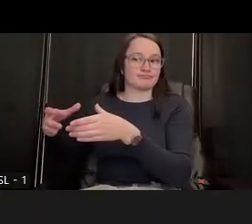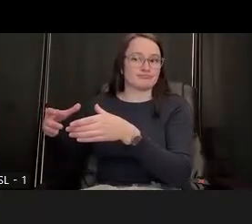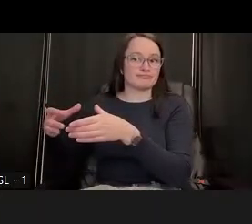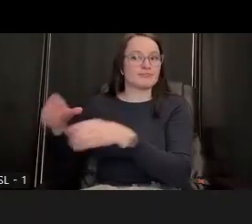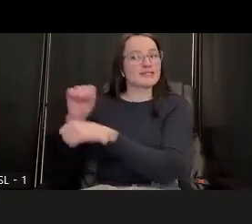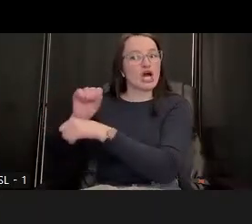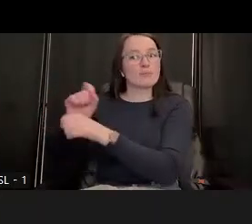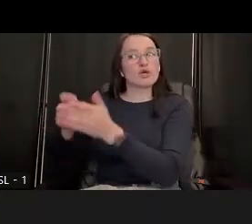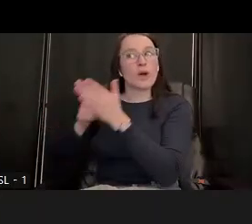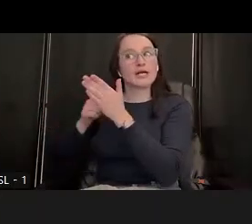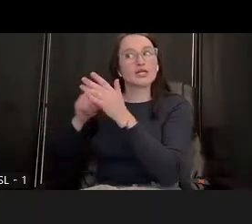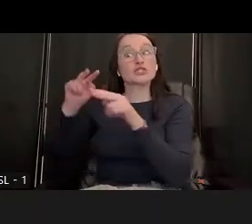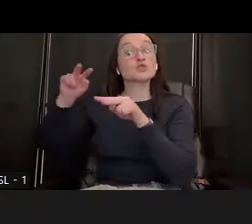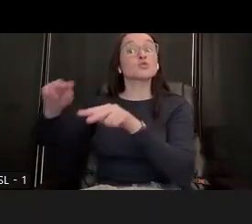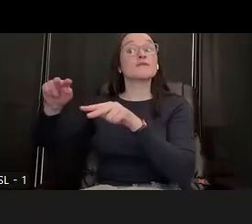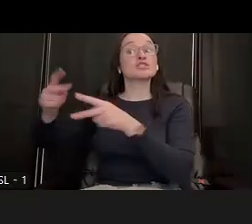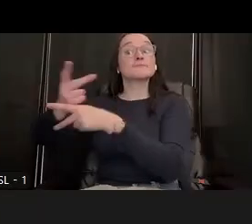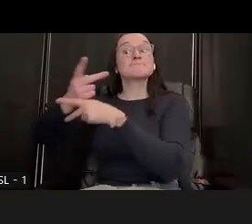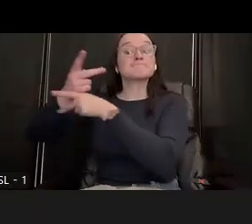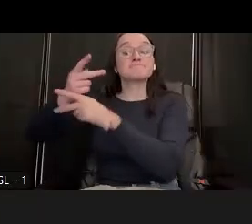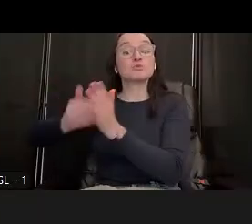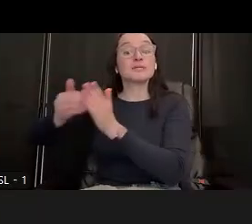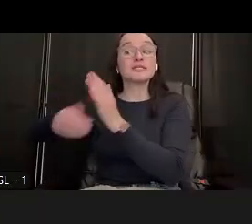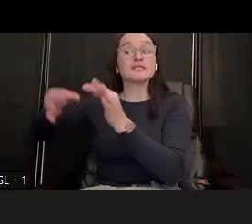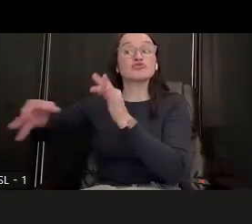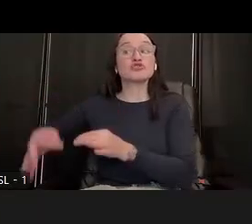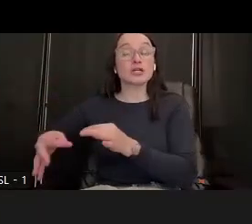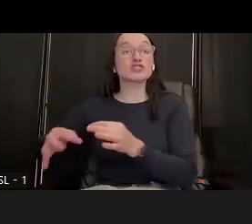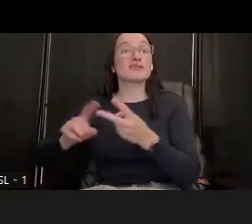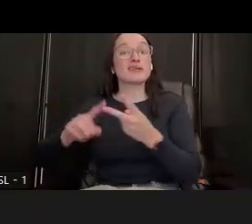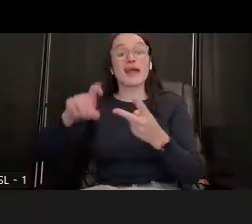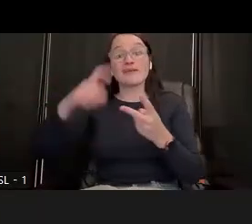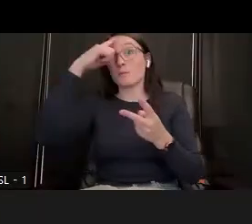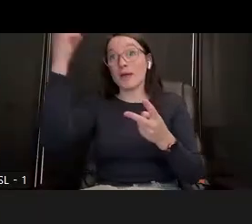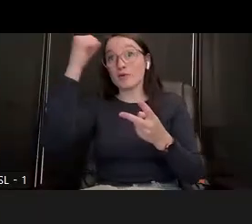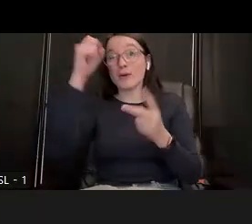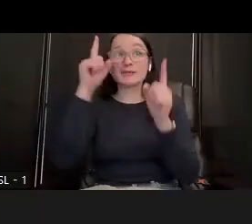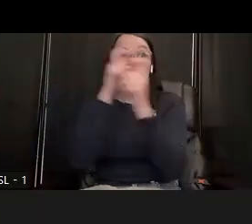repeated instructions and memorizing complex routes across the campus. But in this campus,